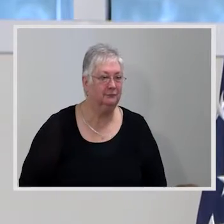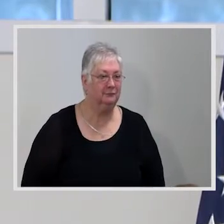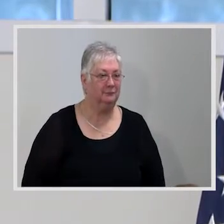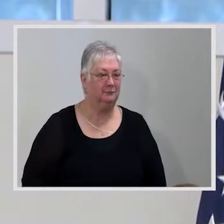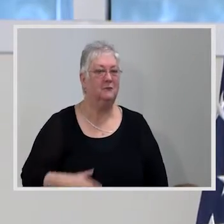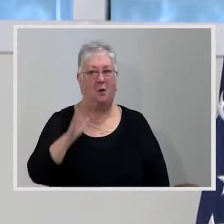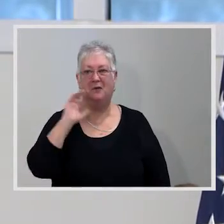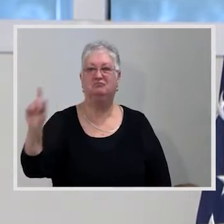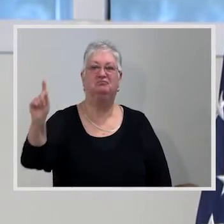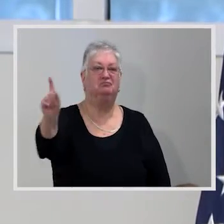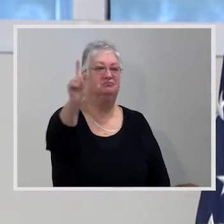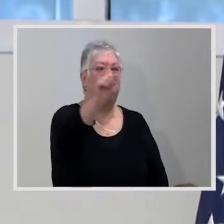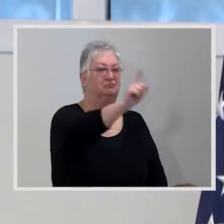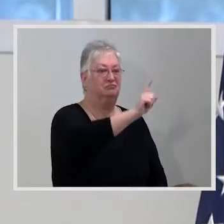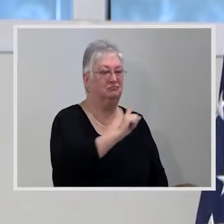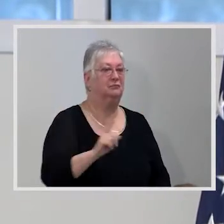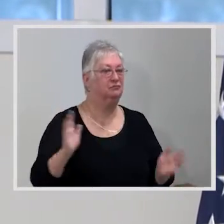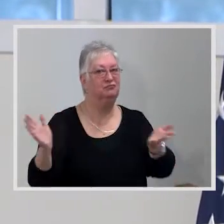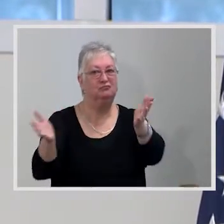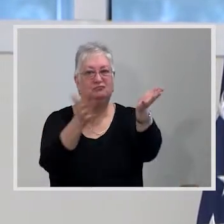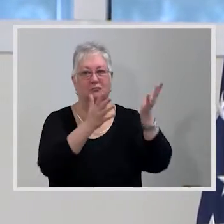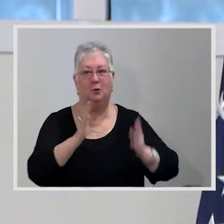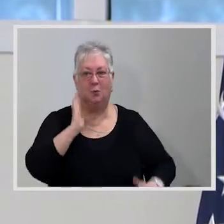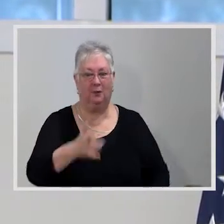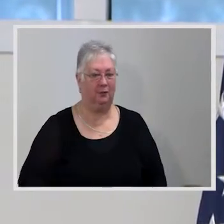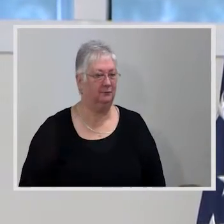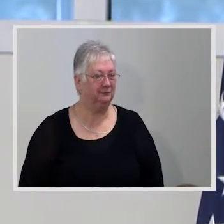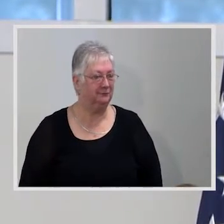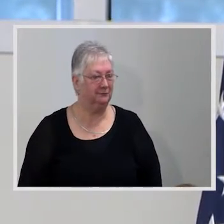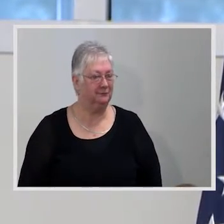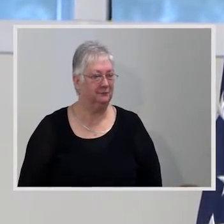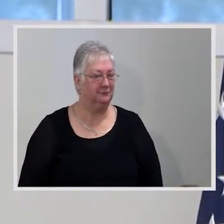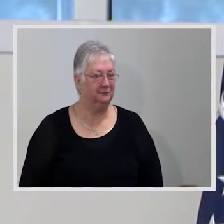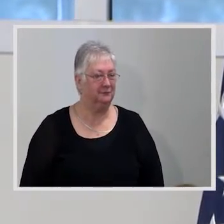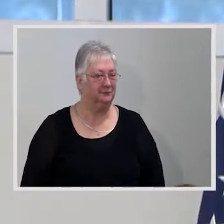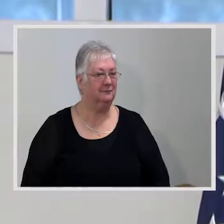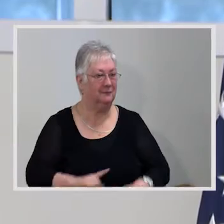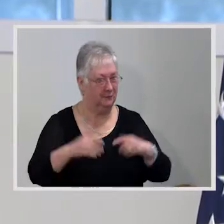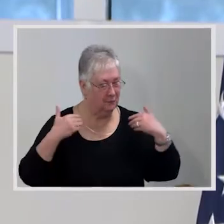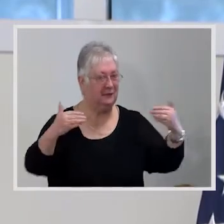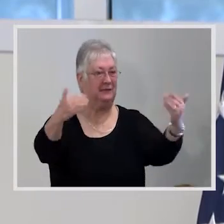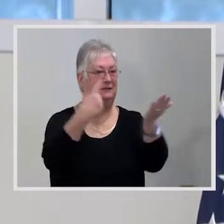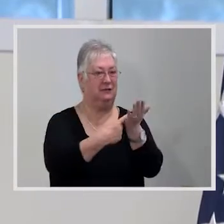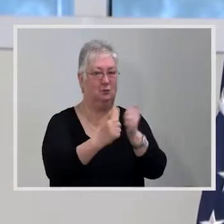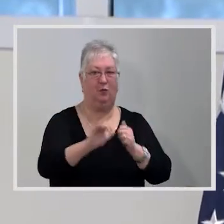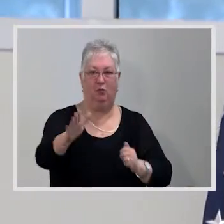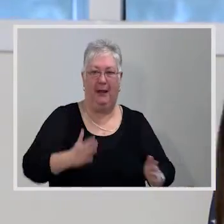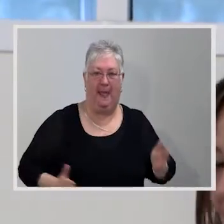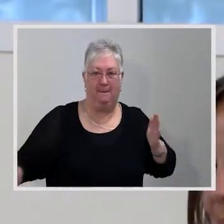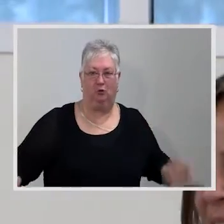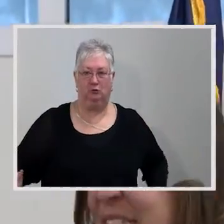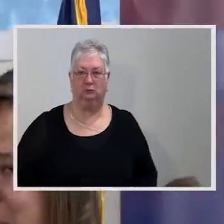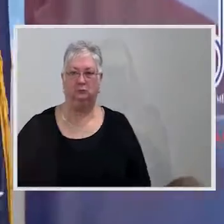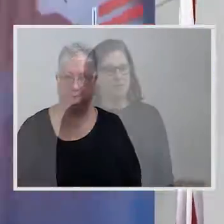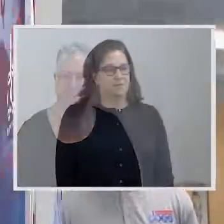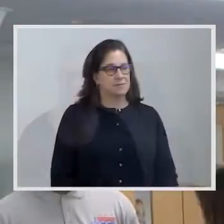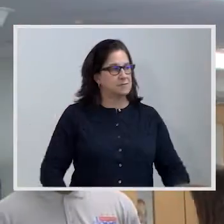BUT GO AHEAD AND SHARE THOSE PRIORITIES WITH YOUR NEIGHBORS. THANKS, EVERYBODY.